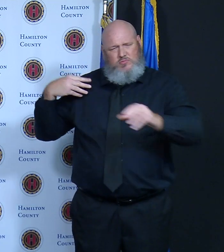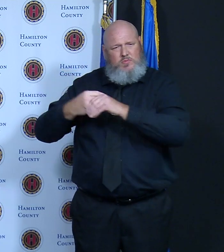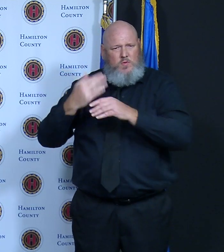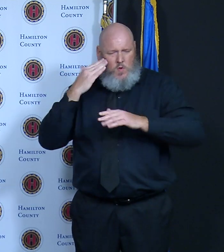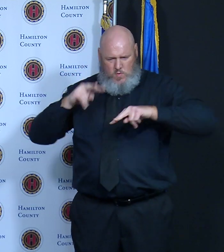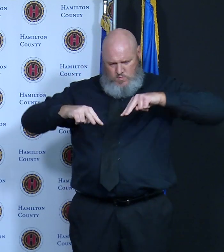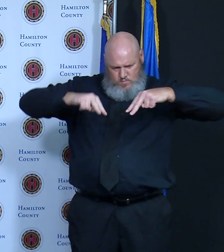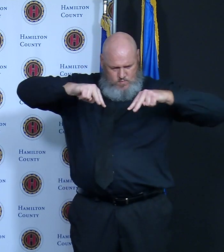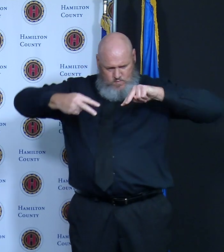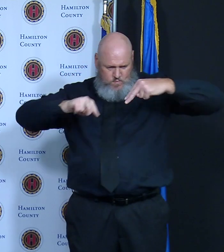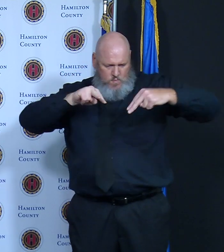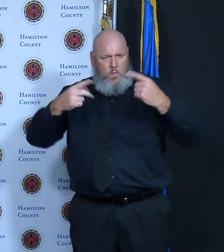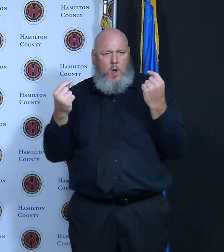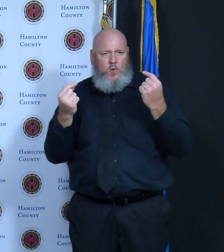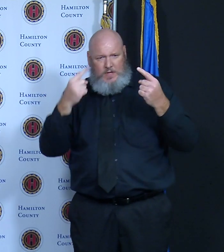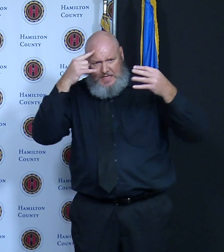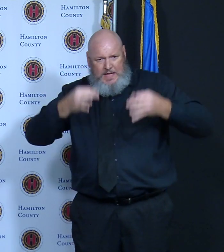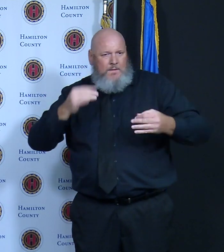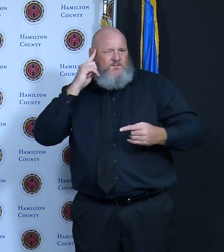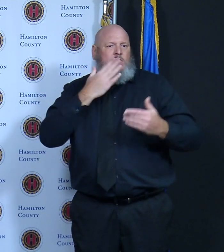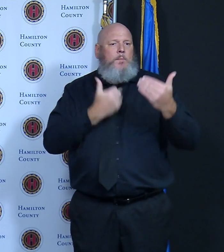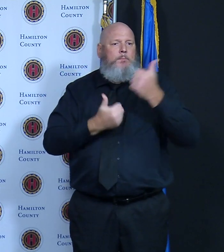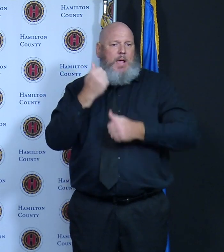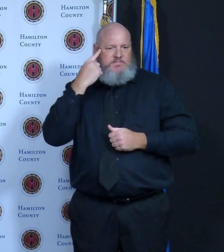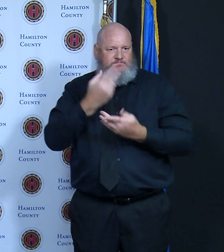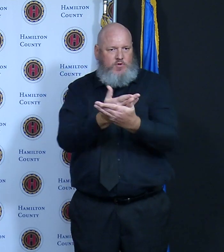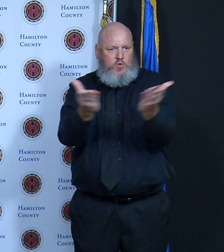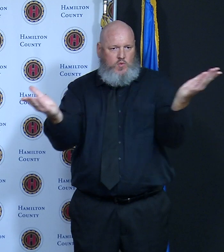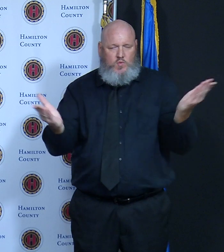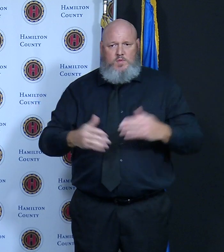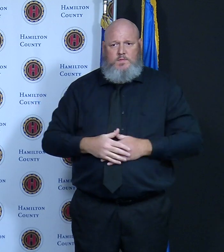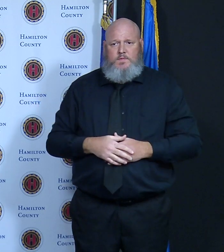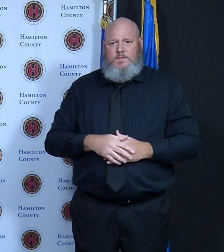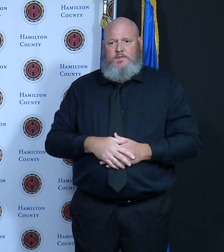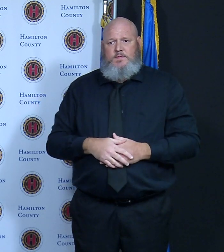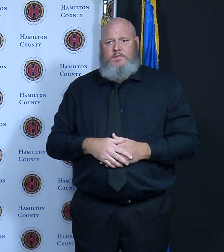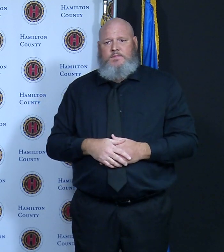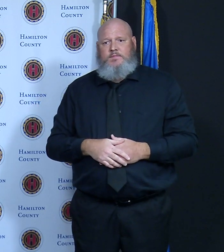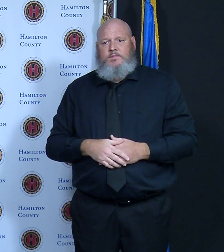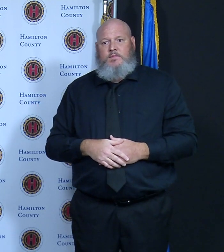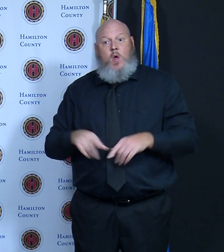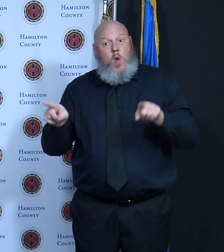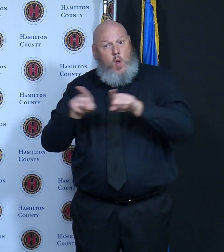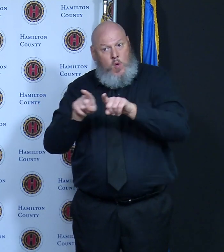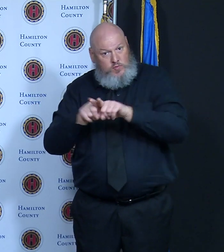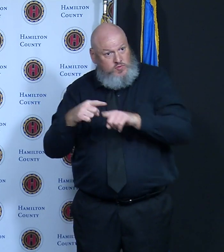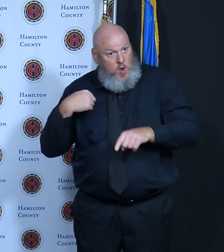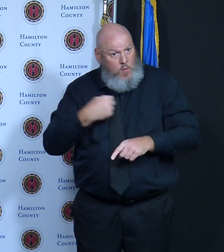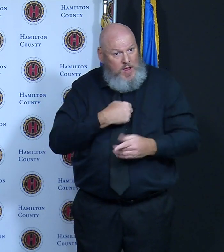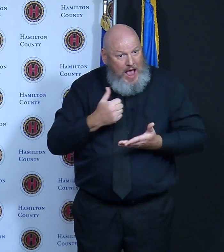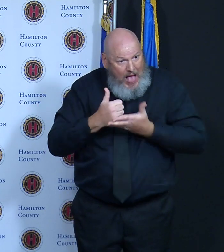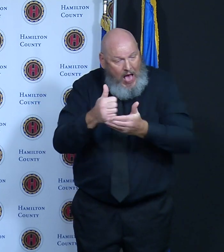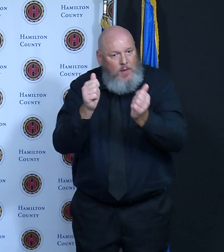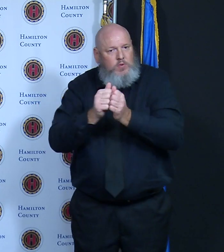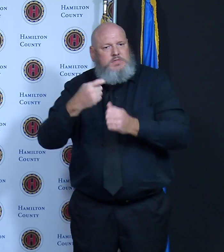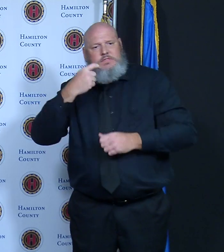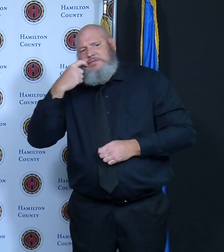issues that we deal with in Hamilton County so it is a very strong solid group and so we heard from them yesterday